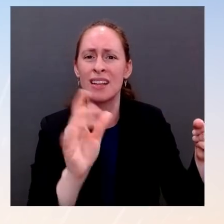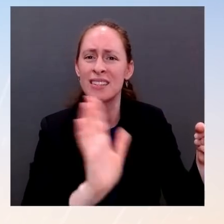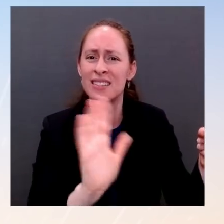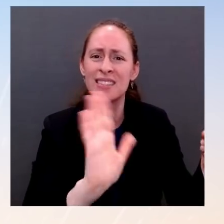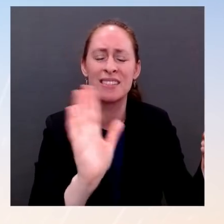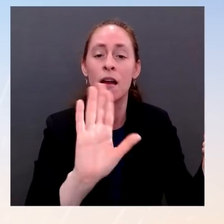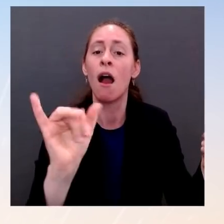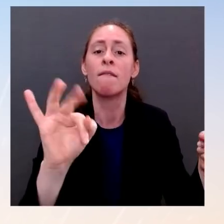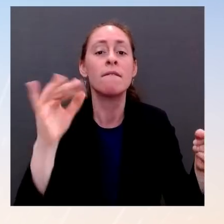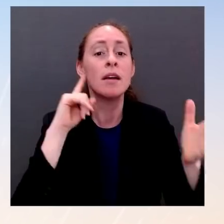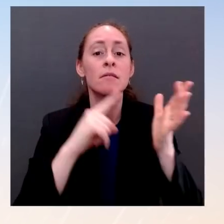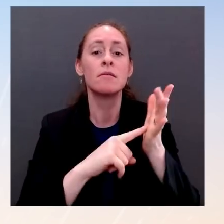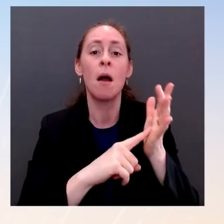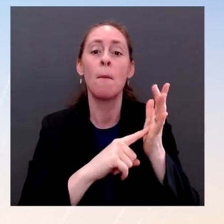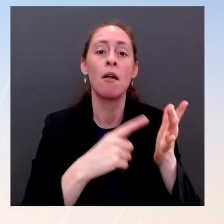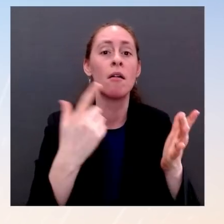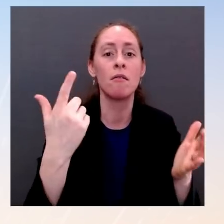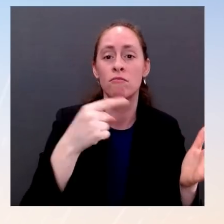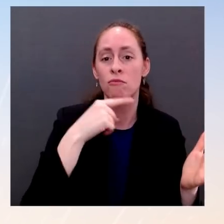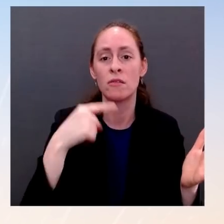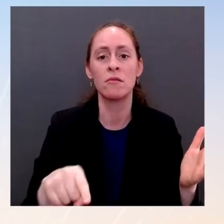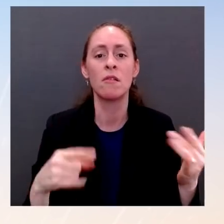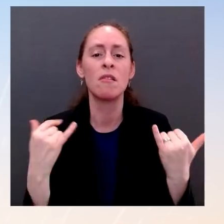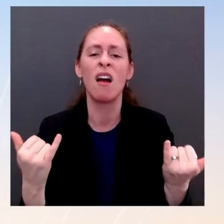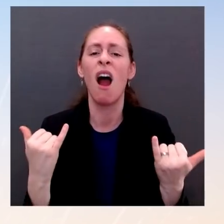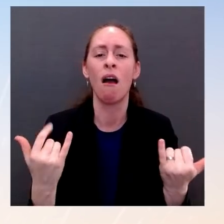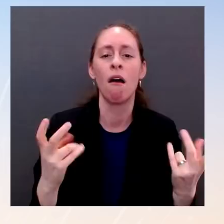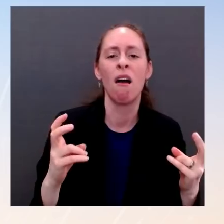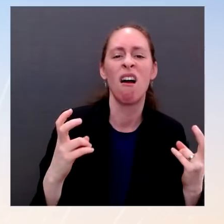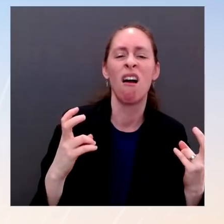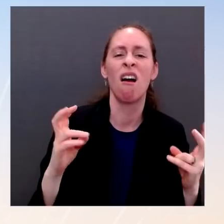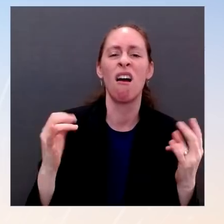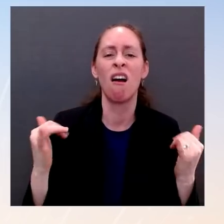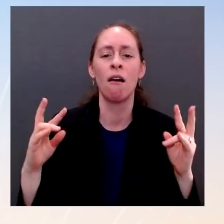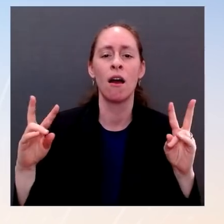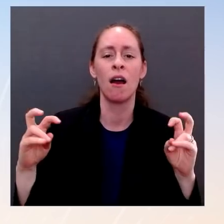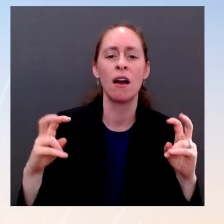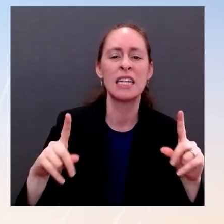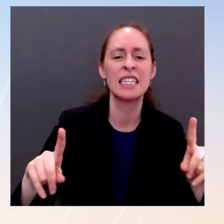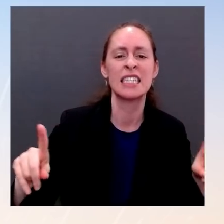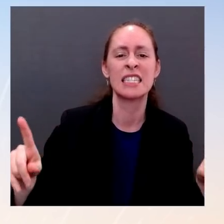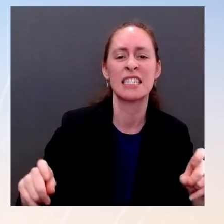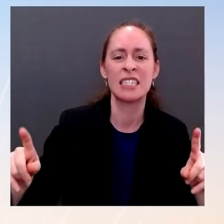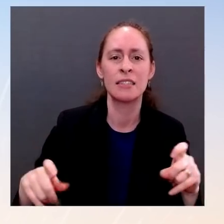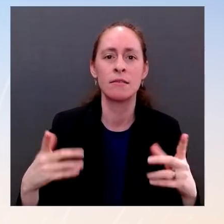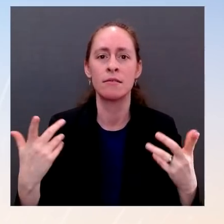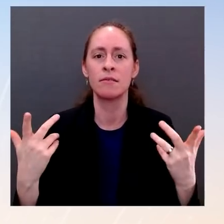have been speaking vocally and privately, of course, about our expectation of these types of provocations